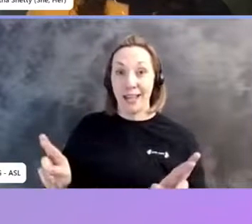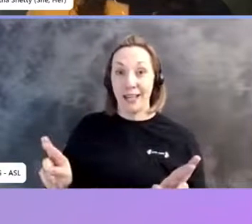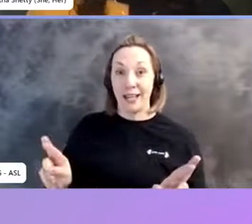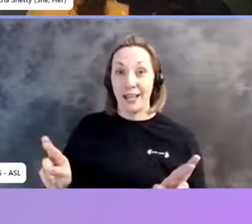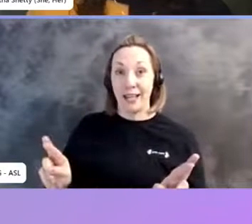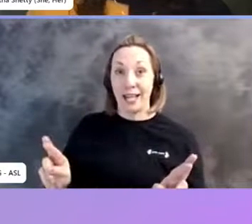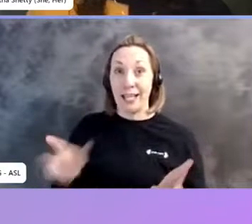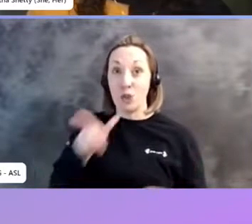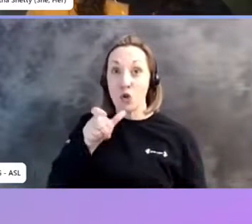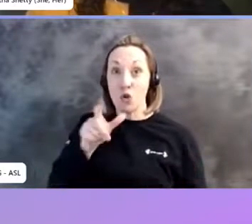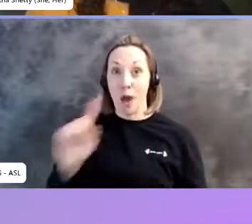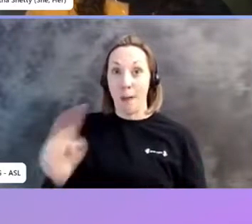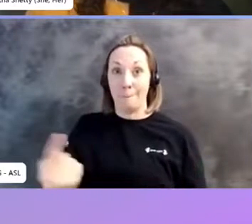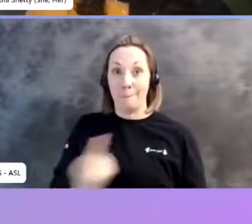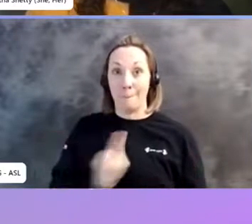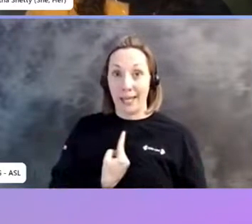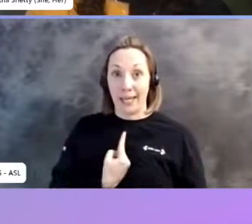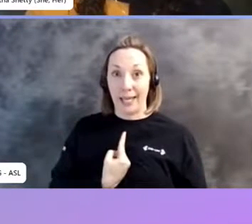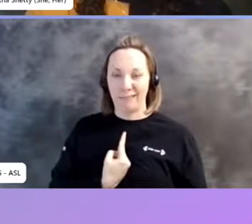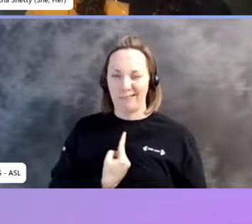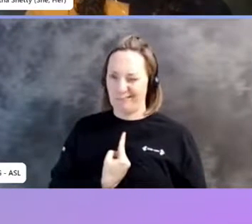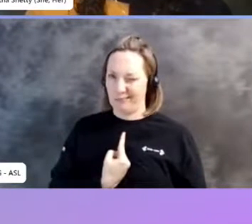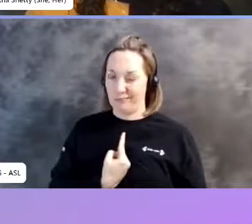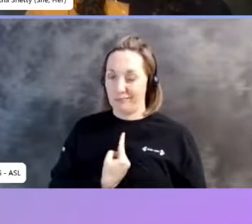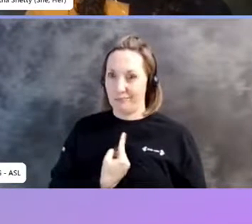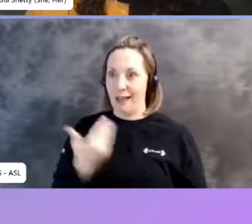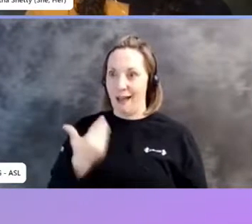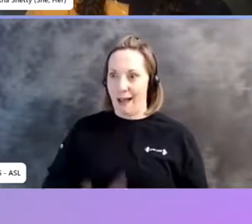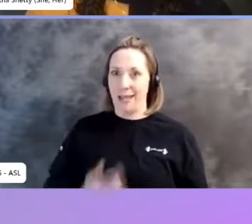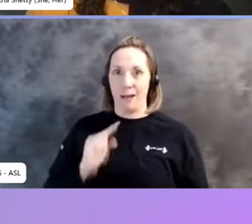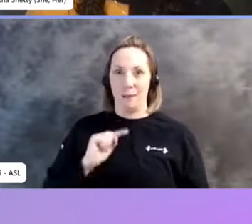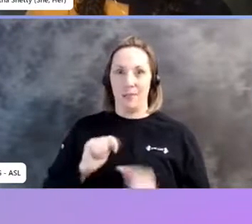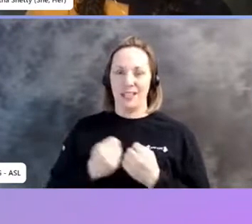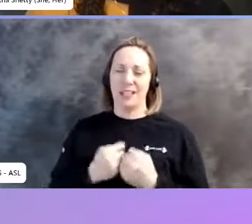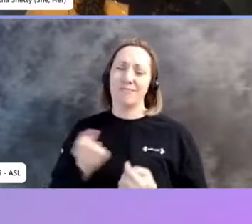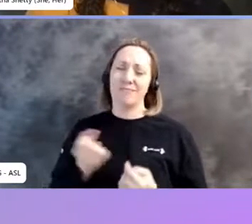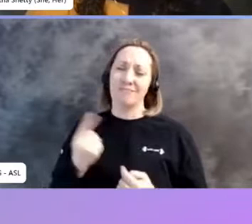Frequently I'll say something like we should get together with your team and we'll chat a little bit about this, and